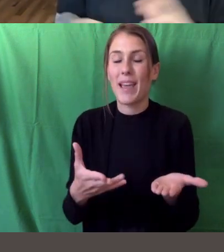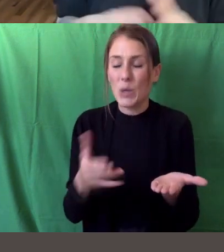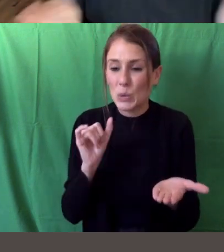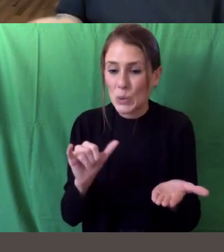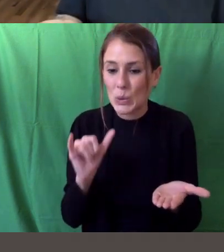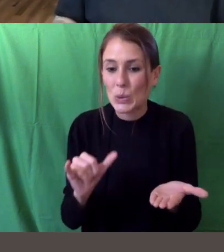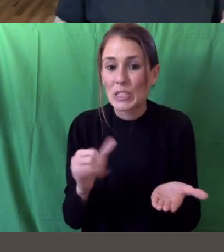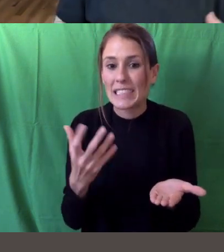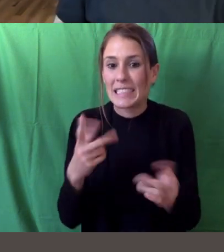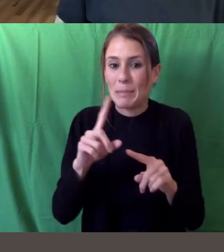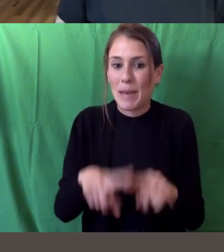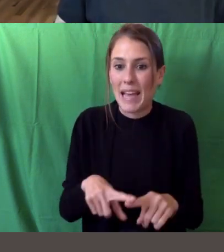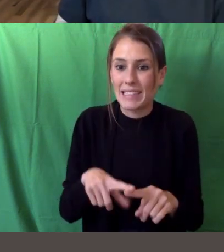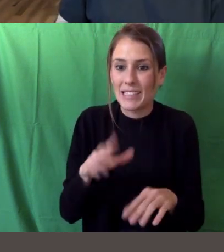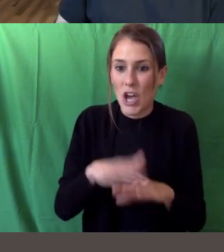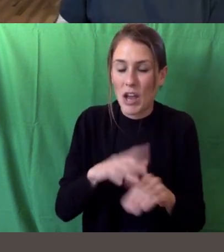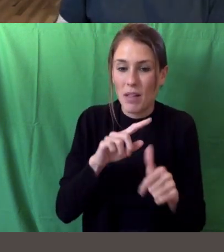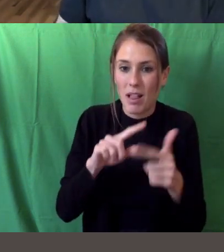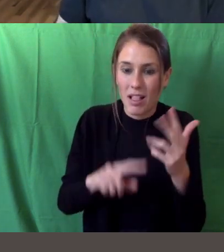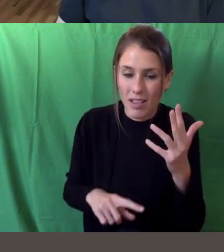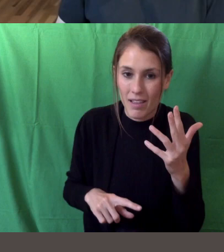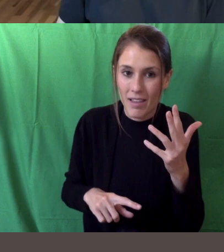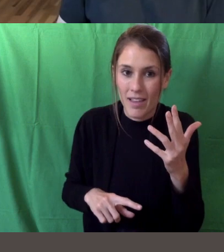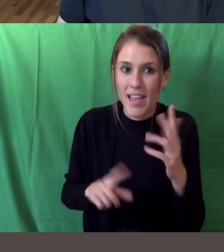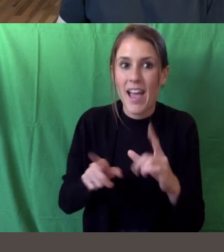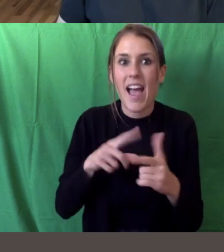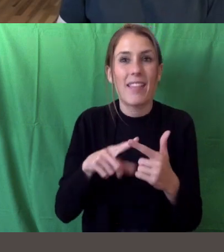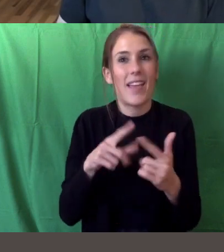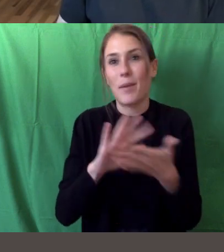being the answer to any one of these questions, which makes things even more complex.